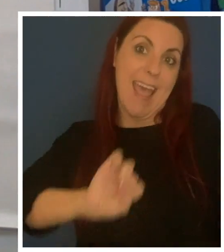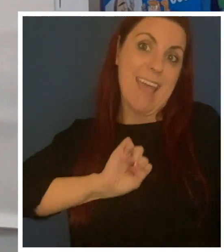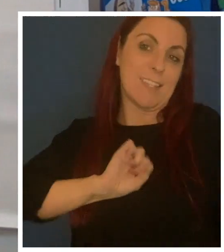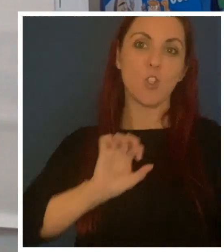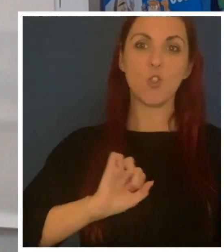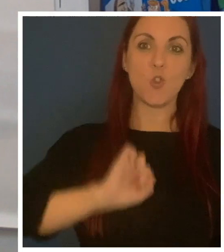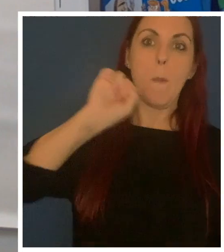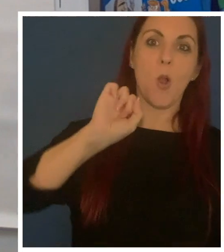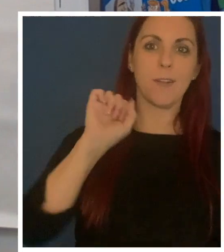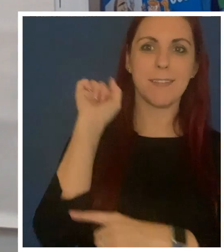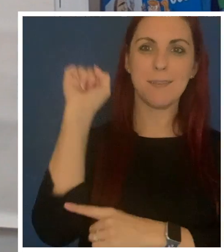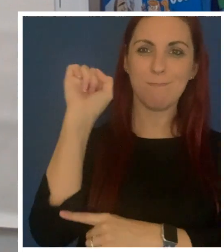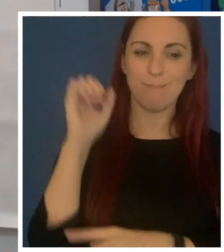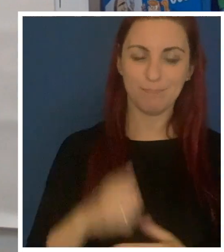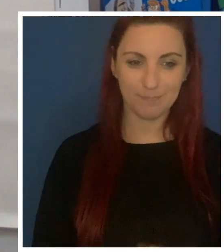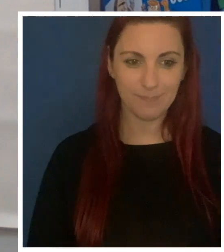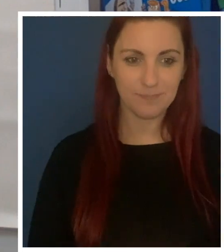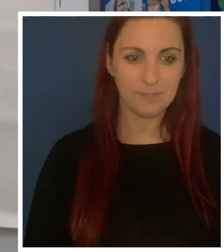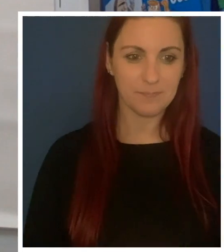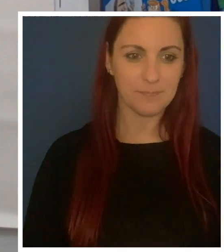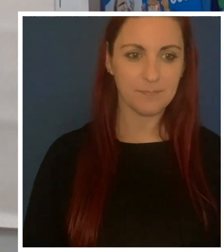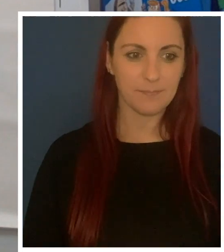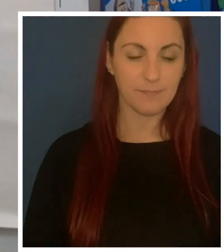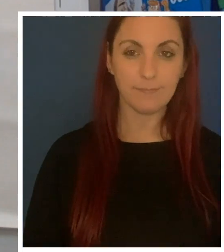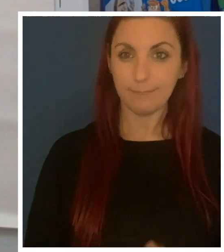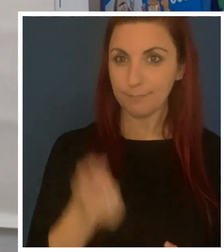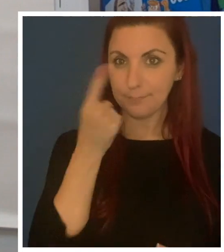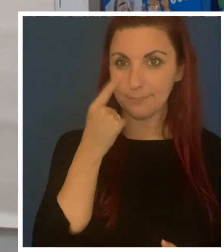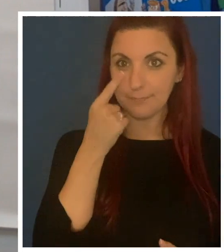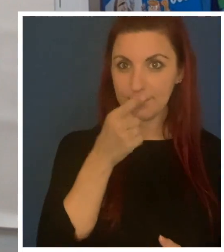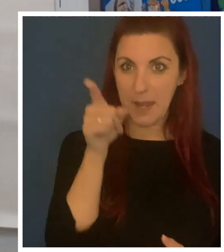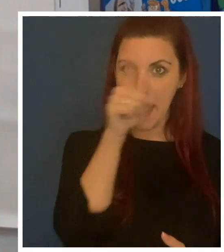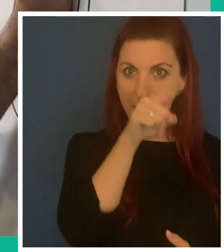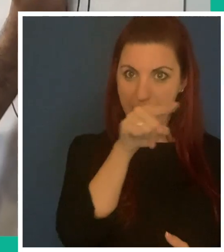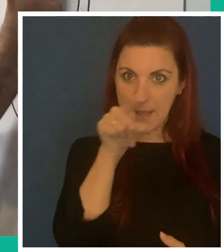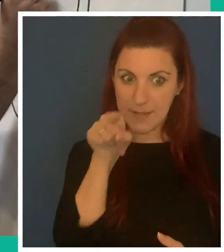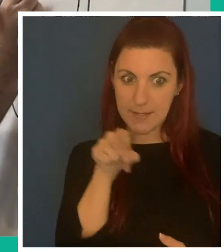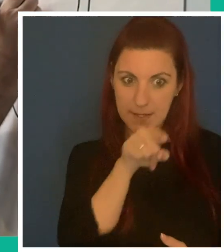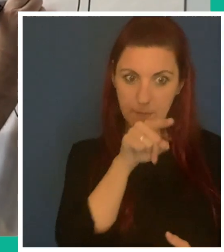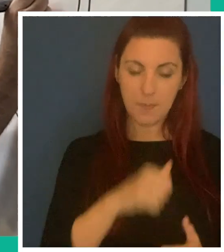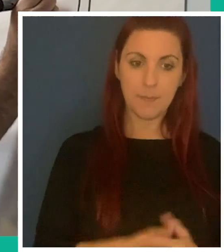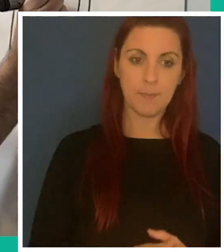So to do the S symbol what I'm going to do is I'm going to draw an S shape right in the middle of her tummy, so S shape that comes around like that,